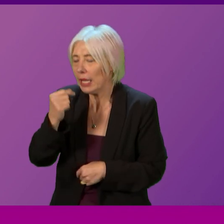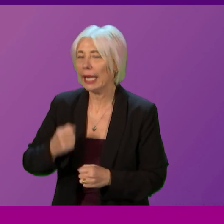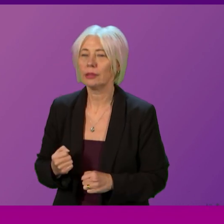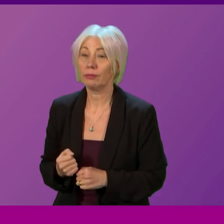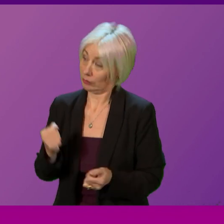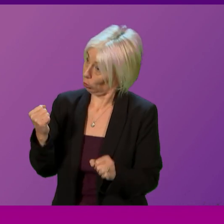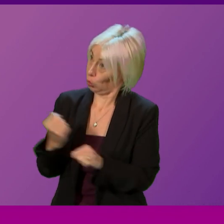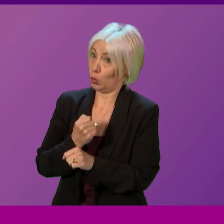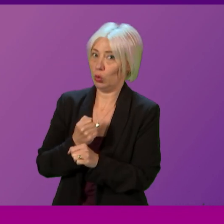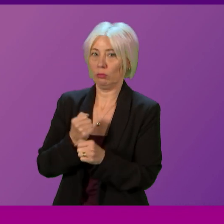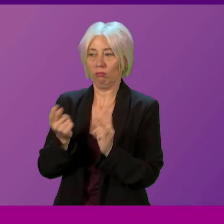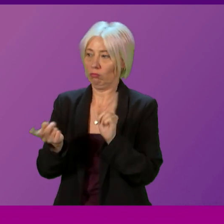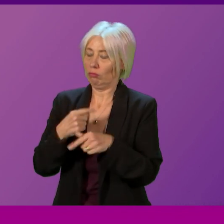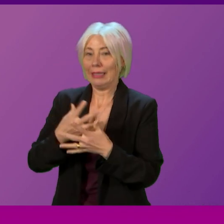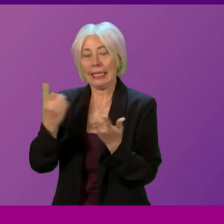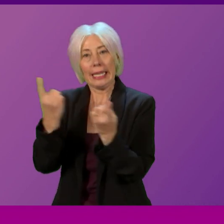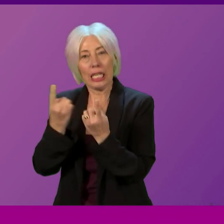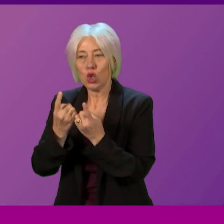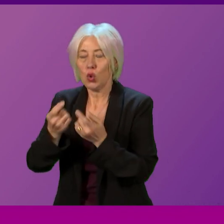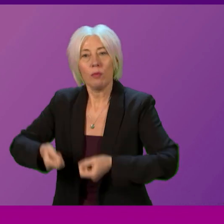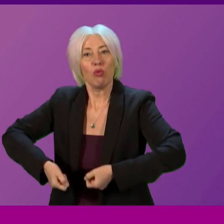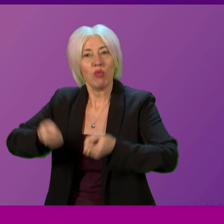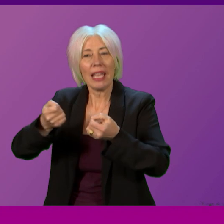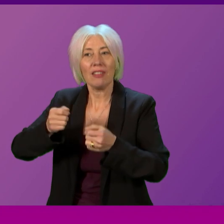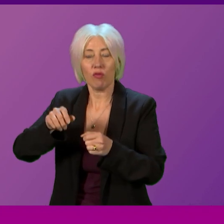If the member could pass on to the Government any issues raised by locals about concerns